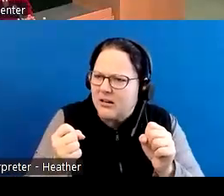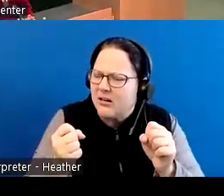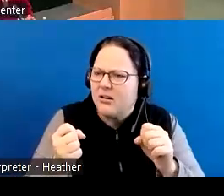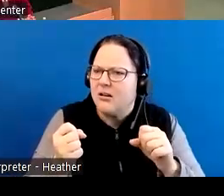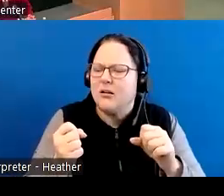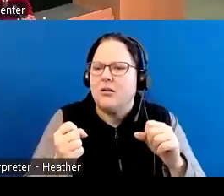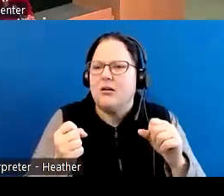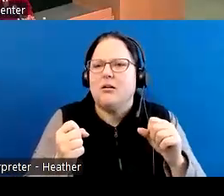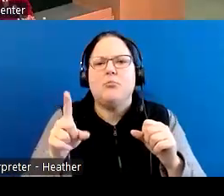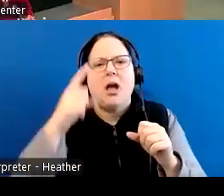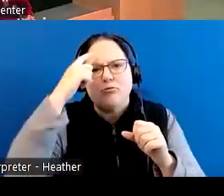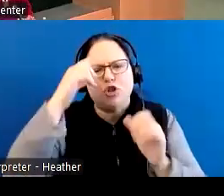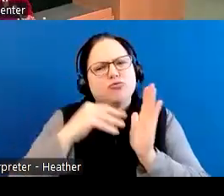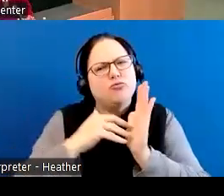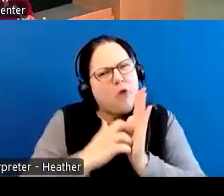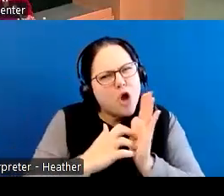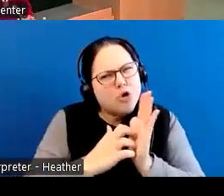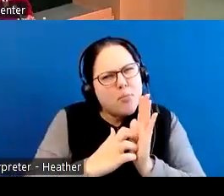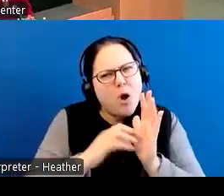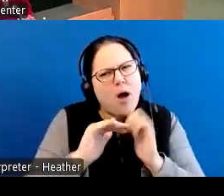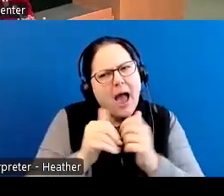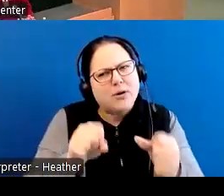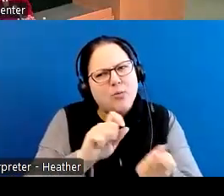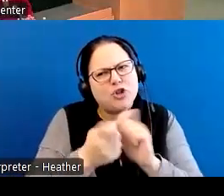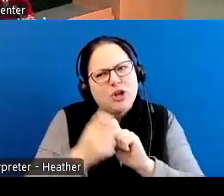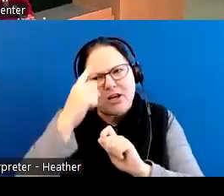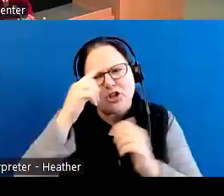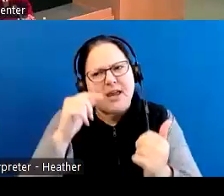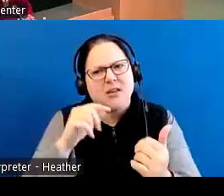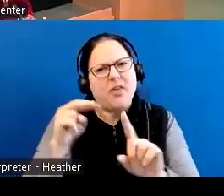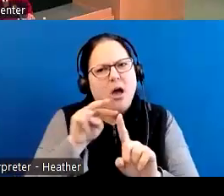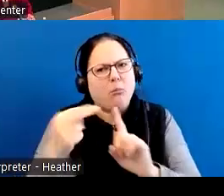a vulnerability here and how can we how can we change how we think about that um so for example